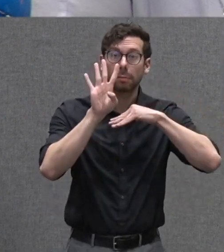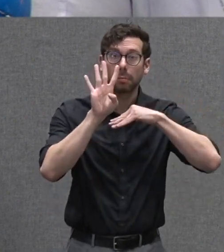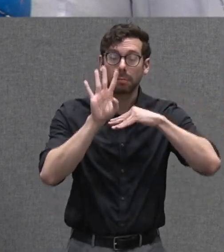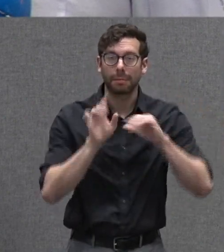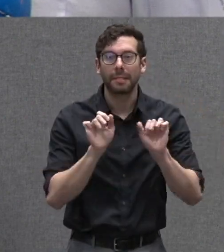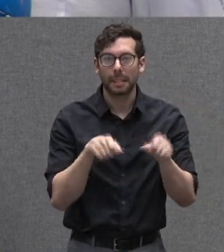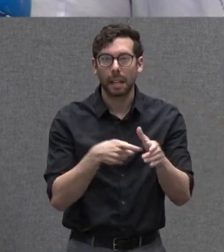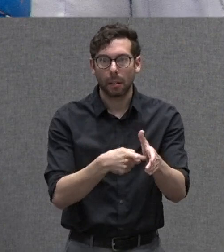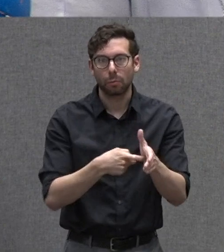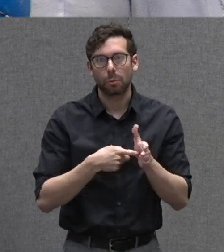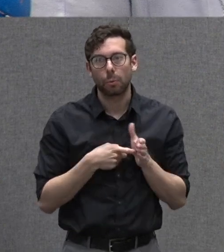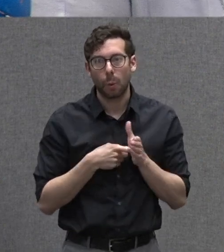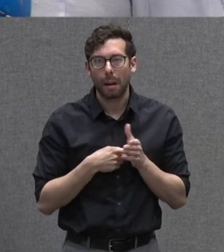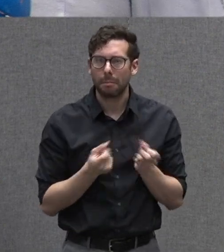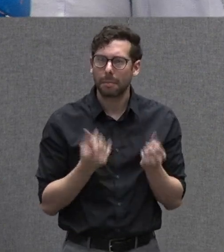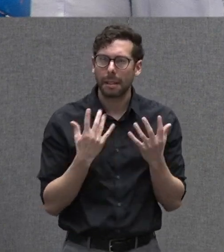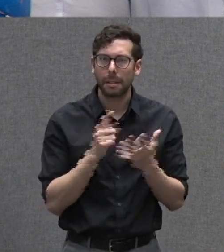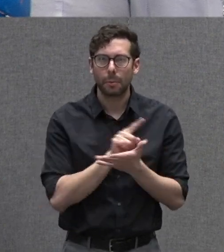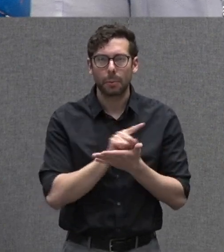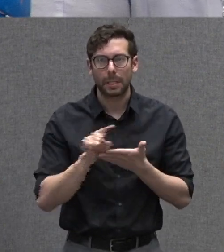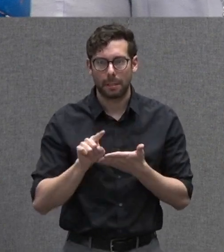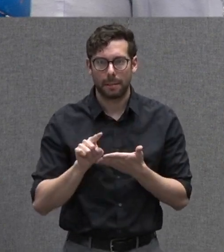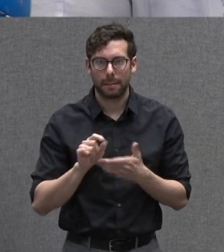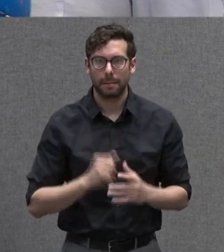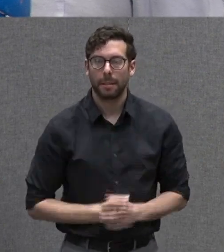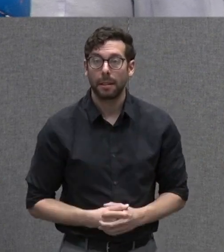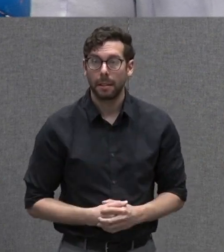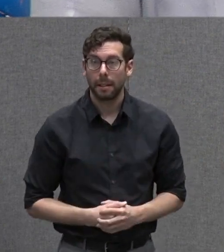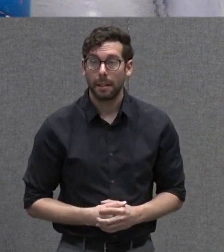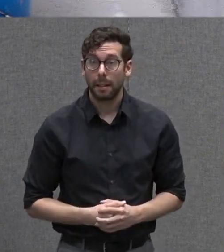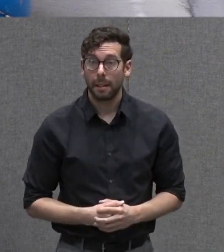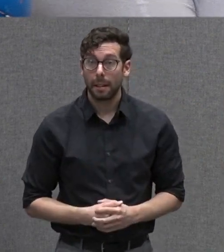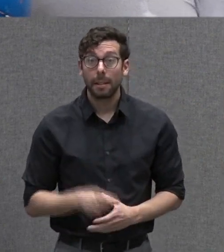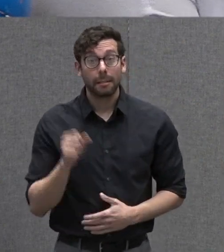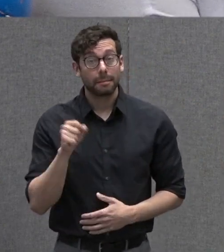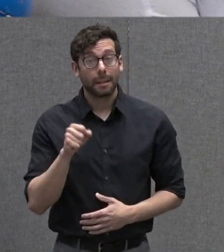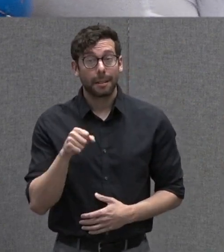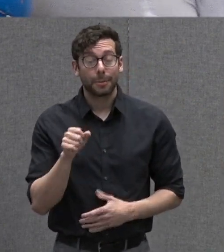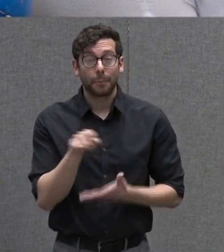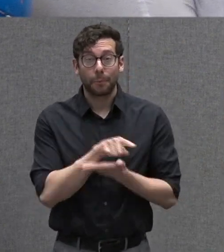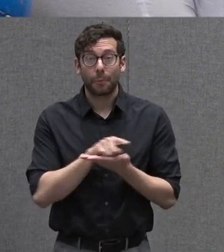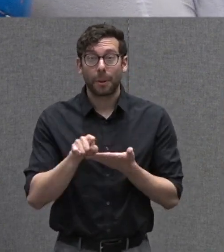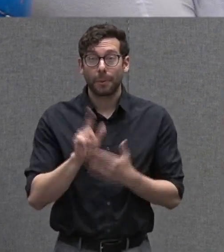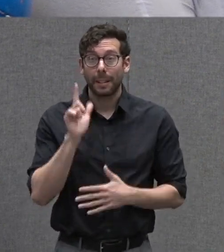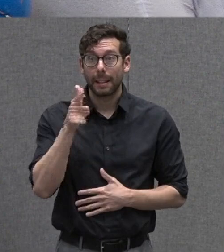Yep. And then a week. This boy is very persistent.